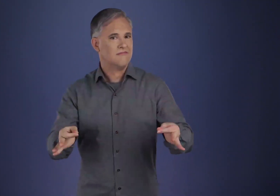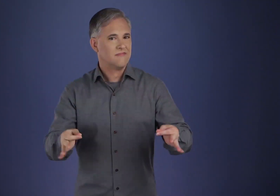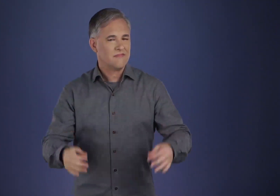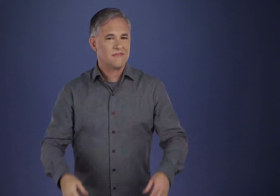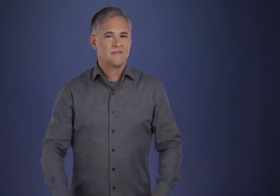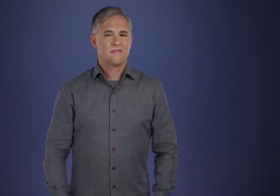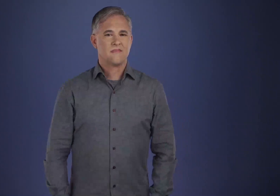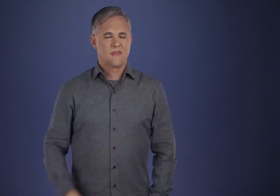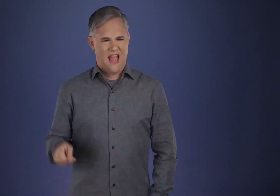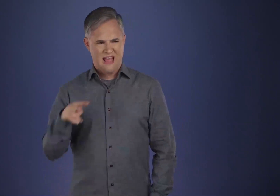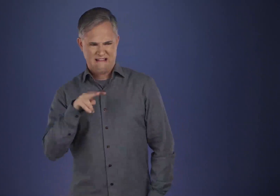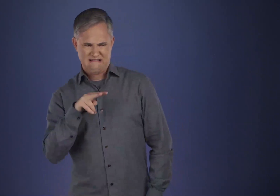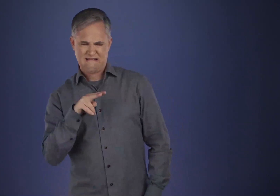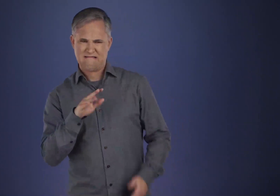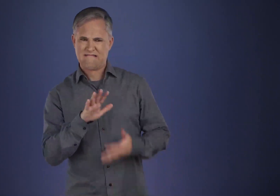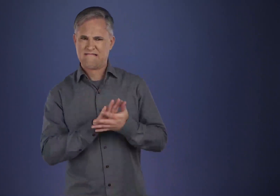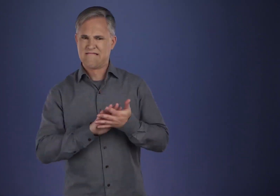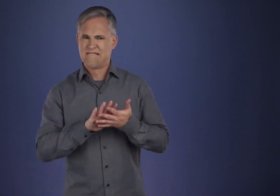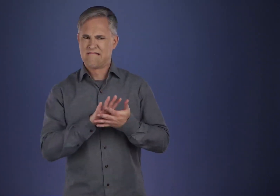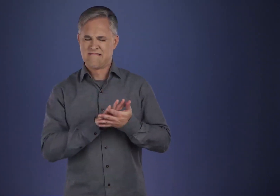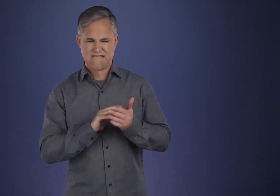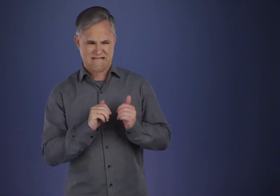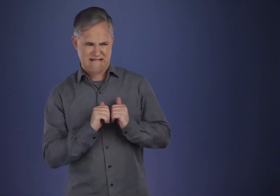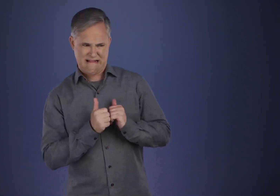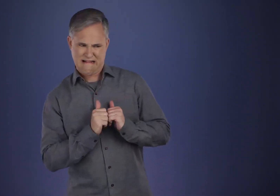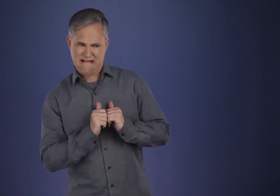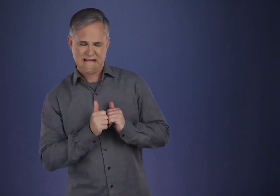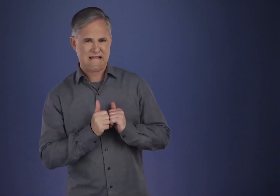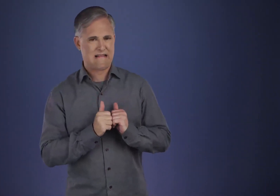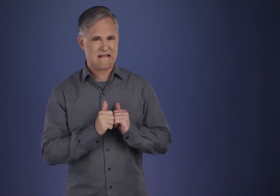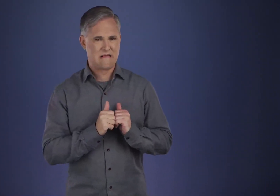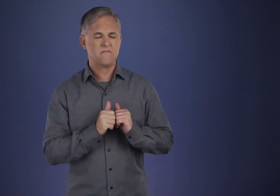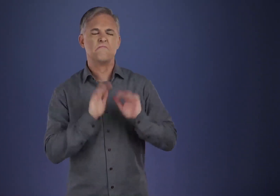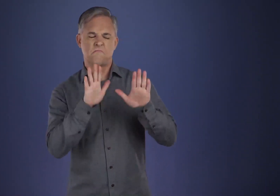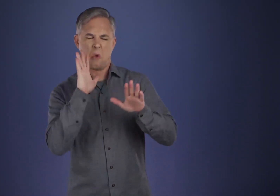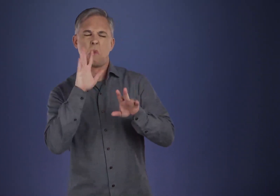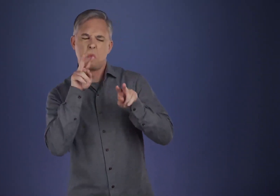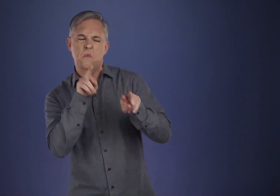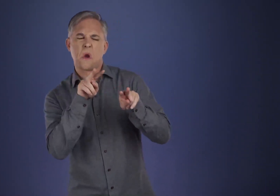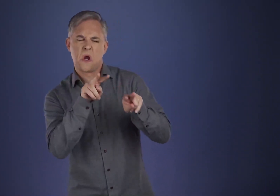The friends mutter that this looks vague, nebulous, pretty naive to them.